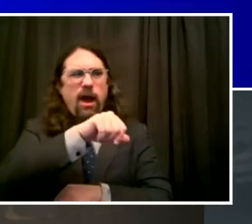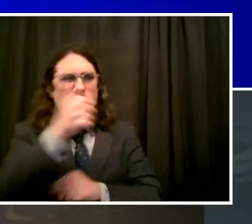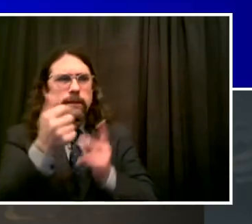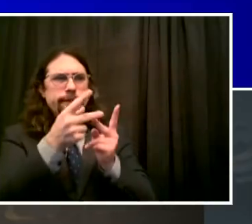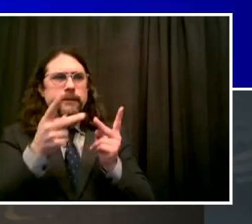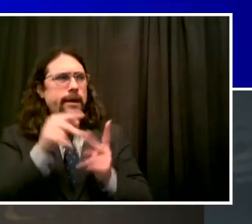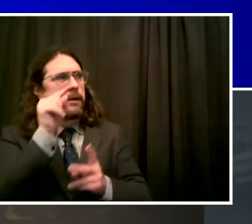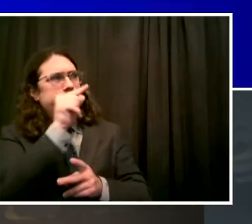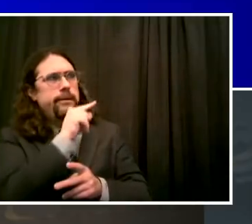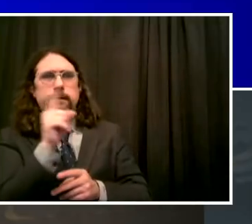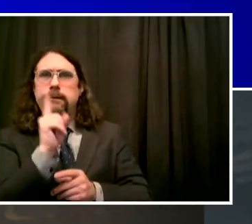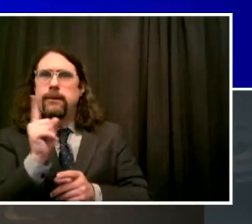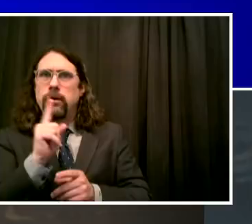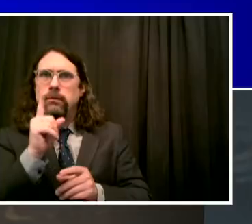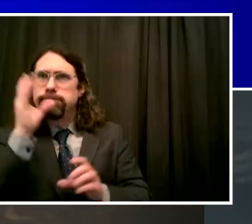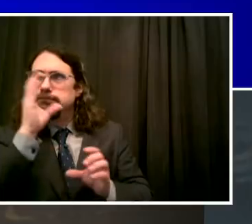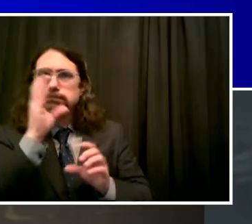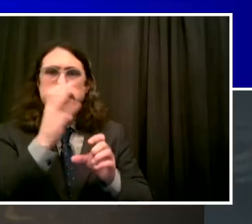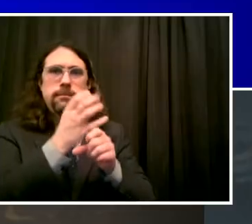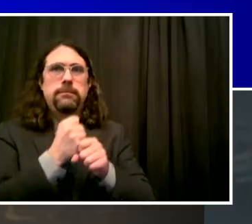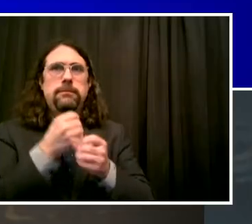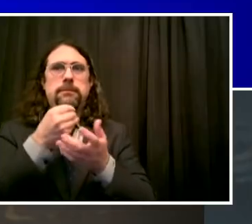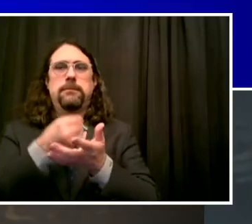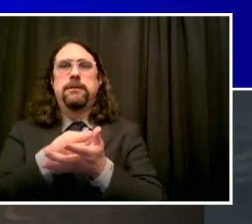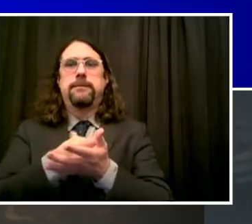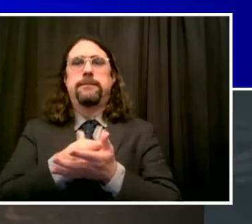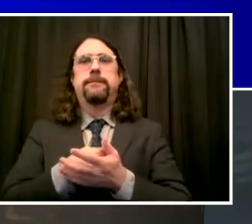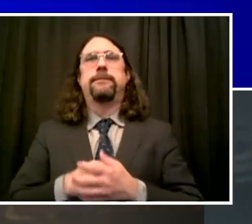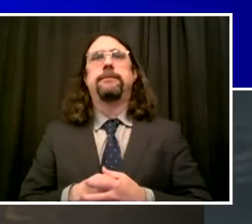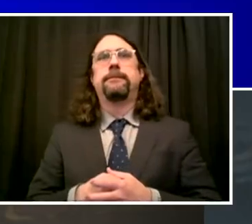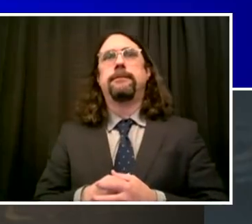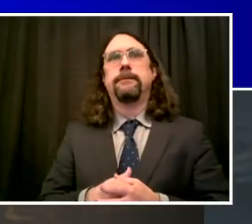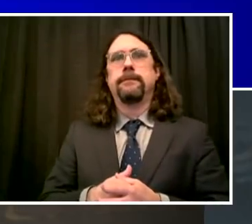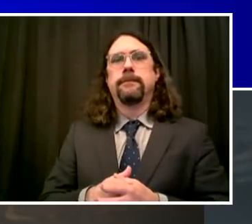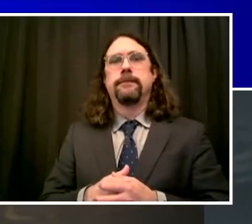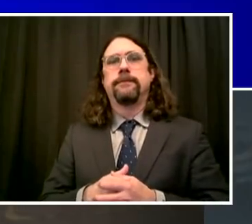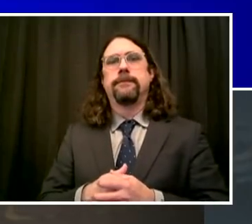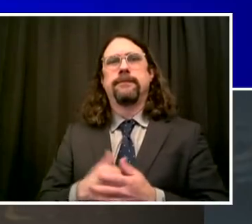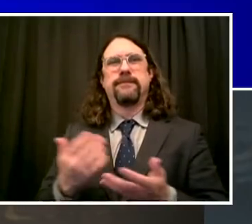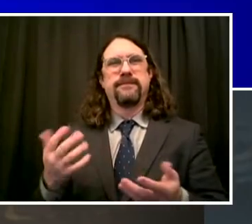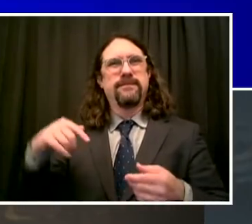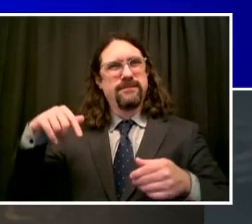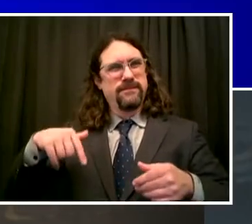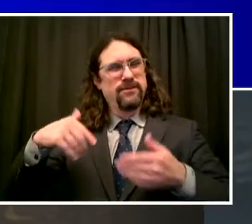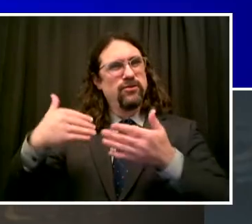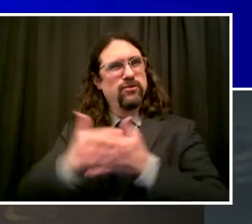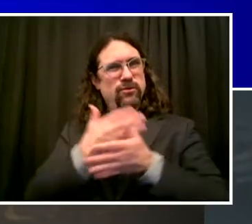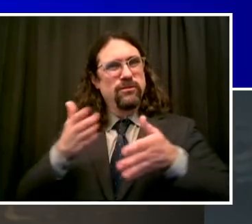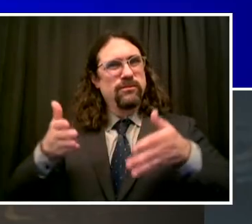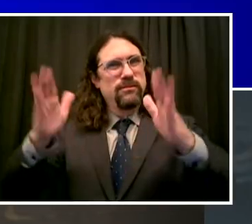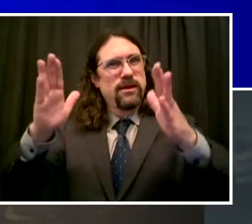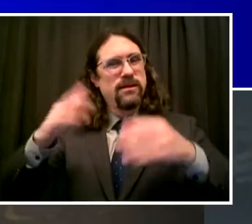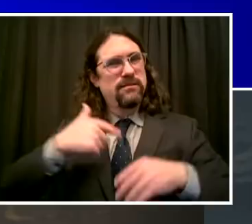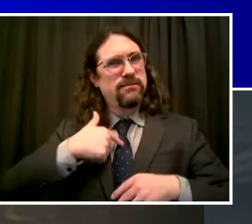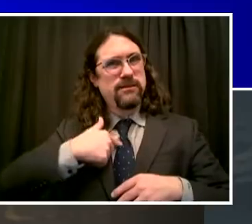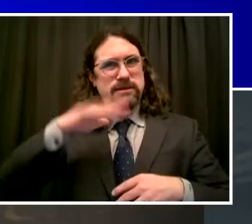TO I SAY THE LEAST, THIS IS NGOOT INTOG BE BUINS U WE ARE GOING TO HAVE TO FIND WAYS TO HELP SMALL BUSINESS THAT ARE